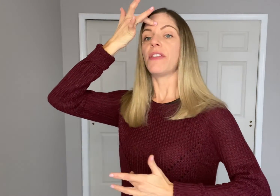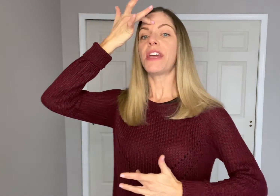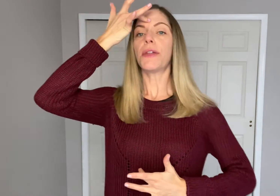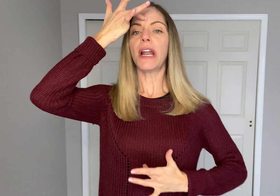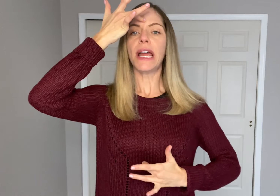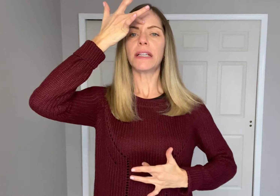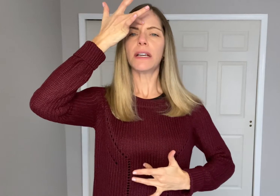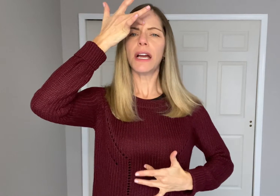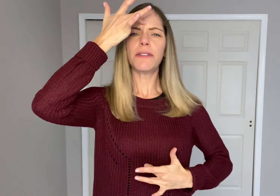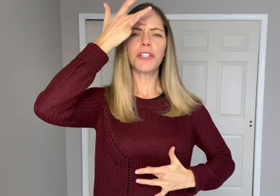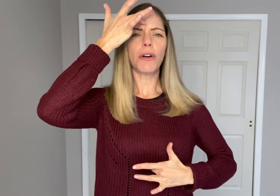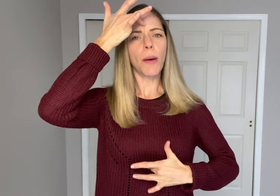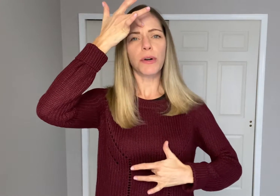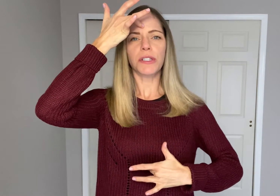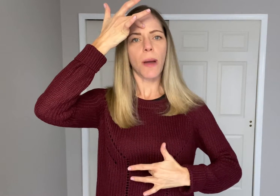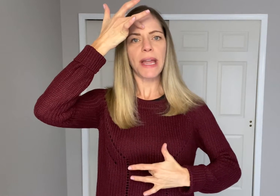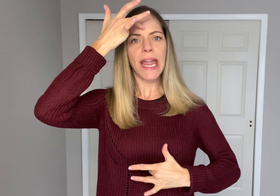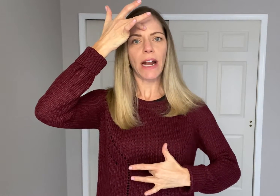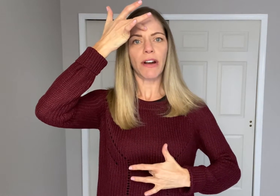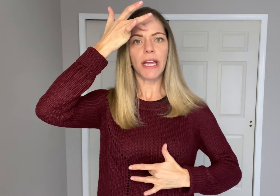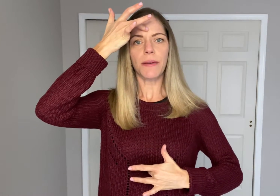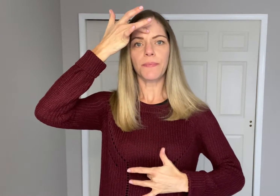the other hand kind of in your upper stomach area.